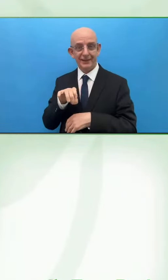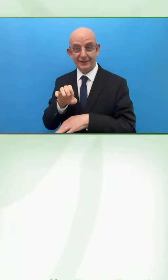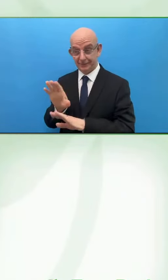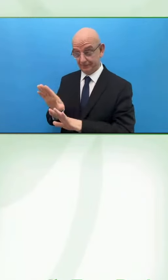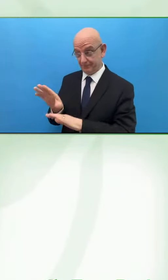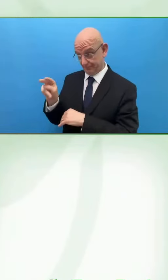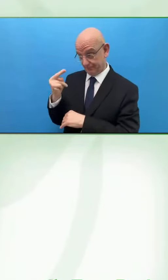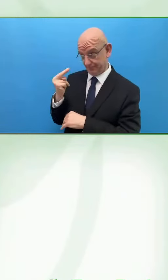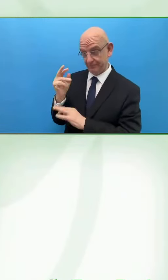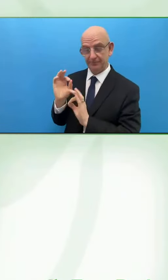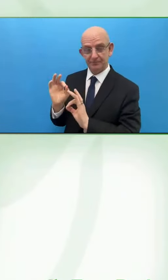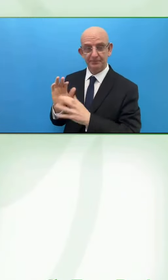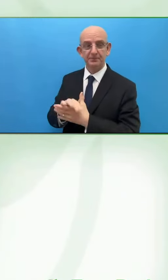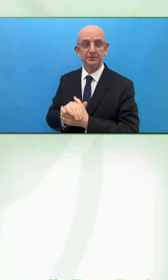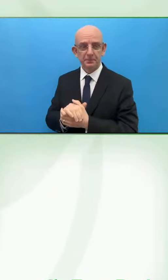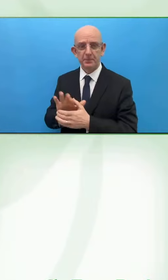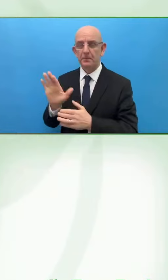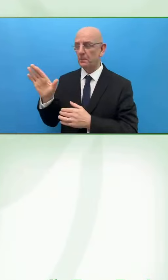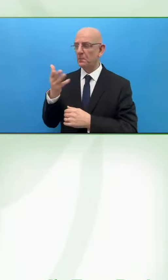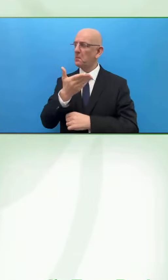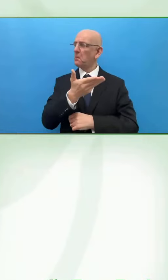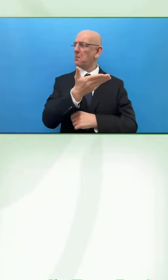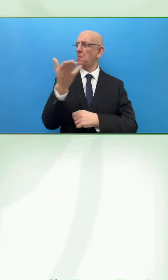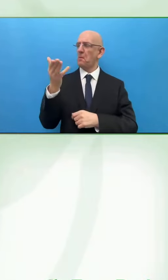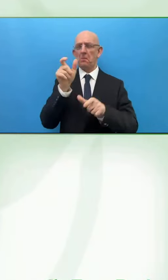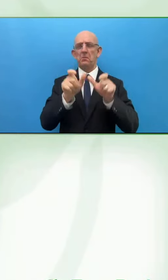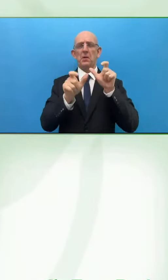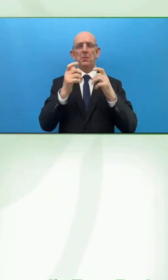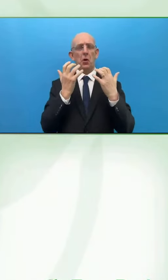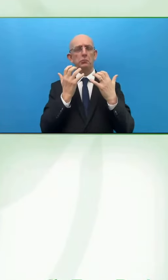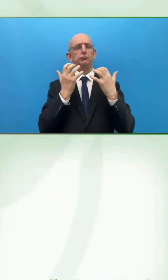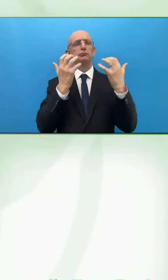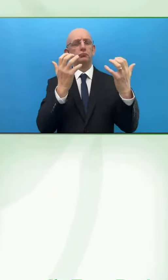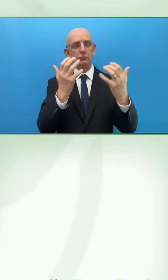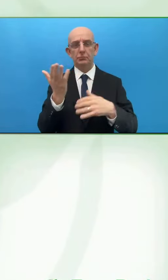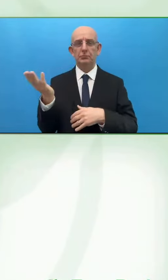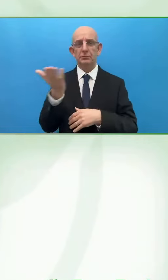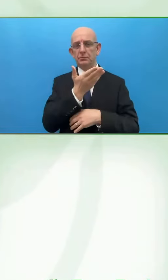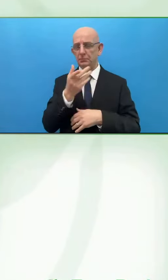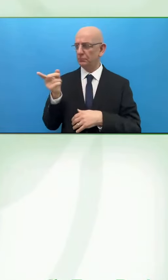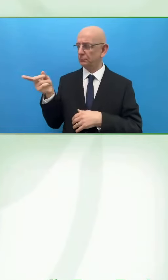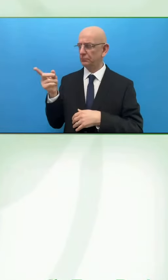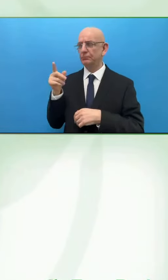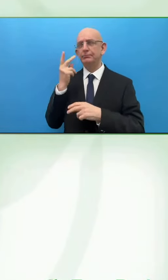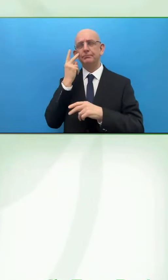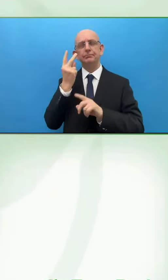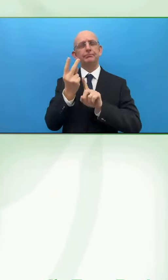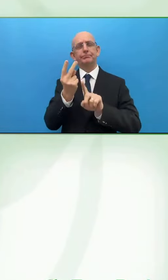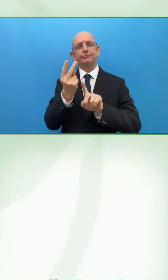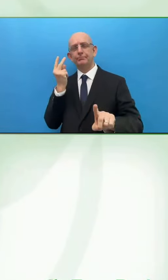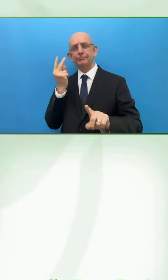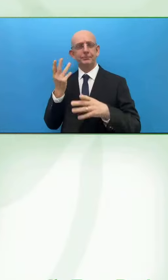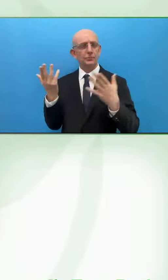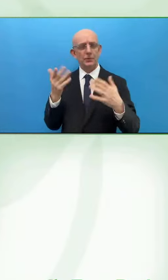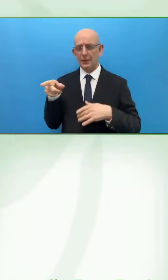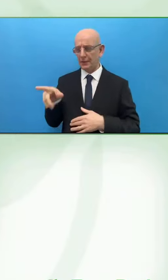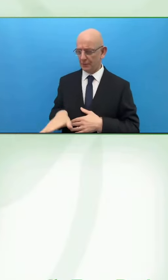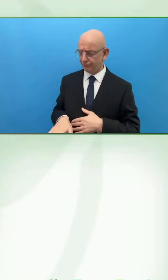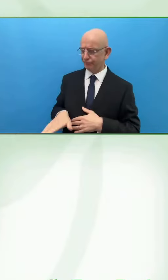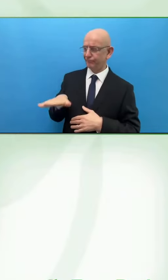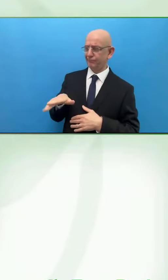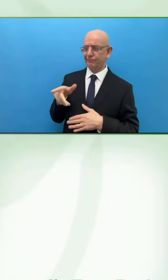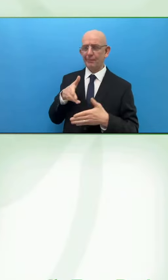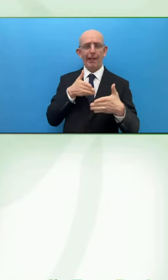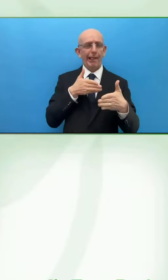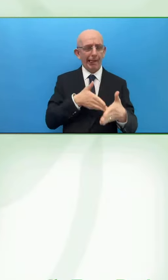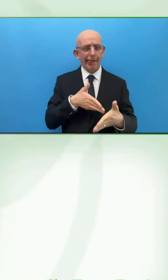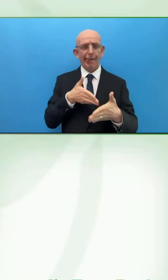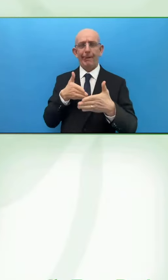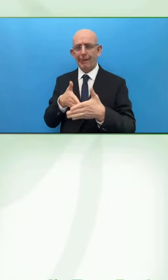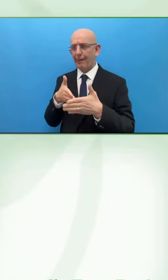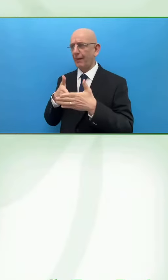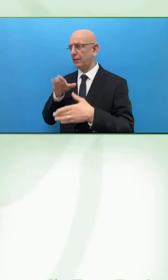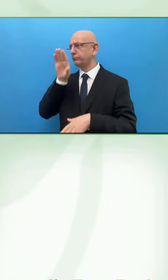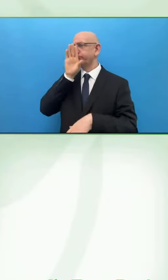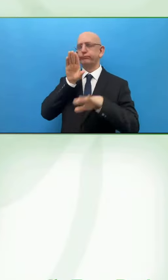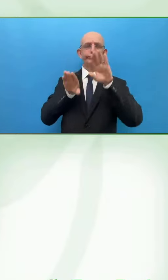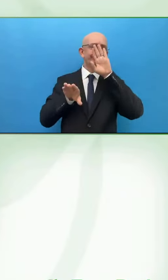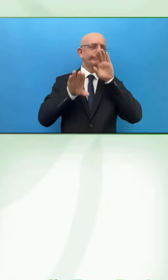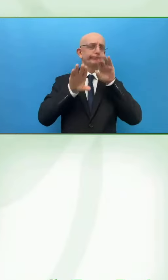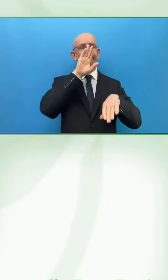you have faced and while overcoming them with your own willpower, because your stick is